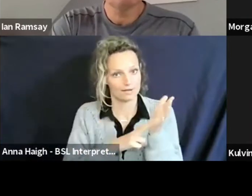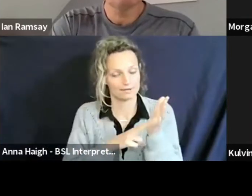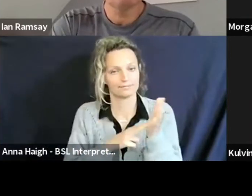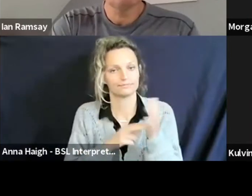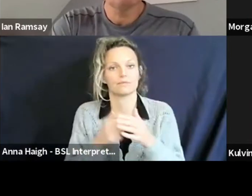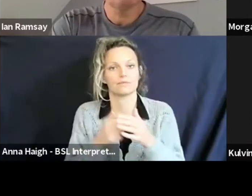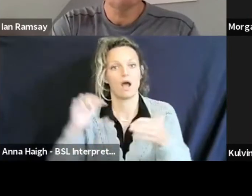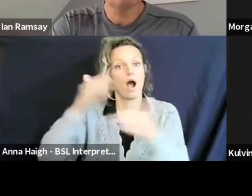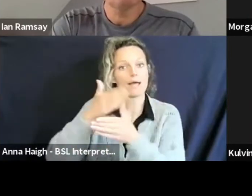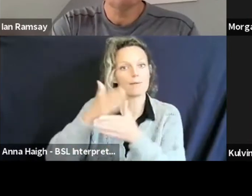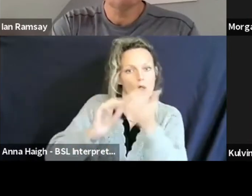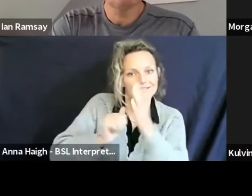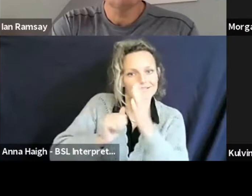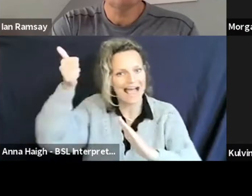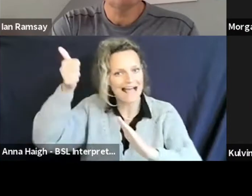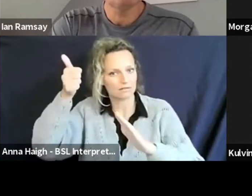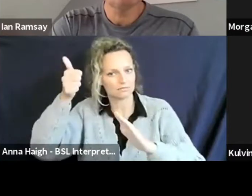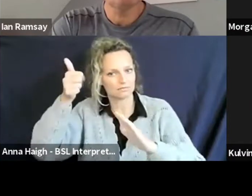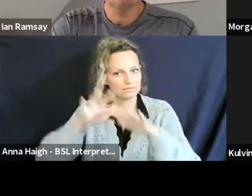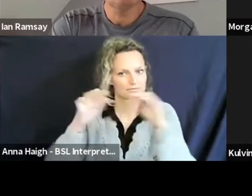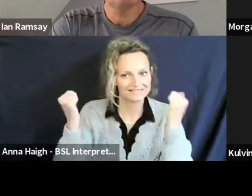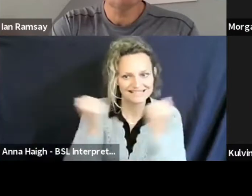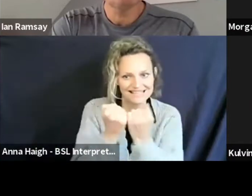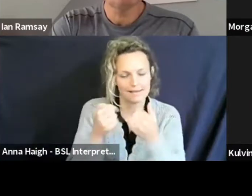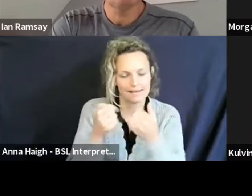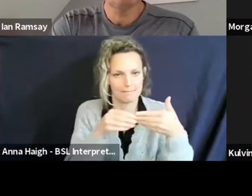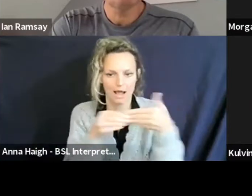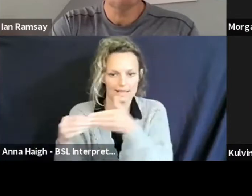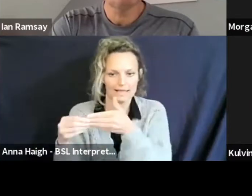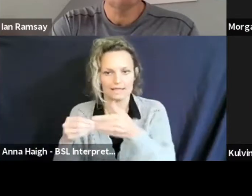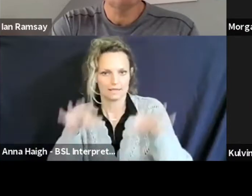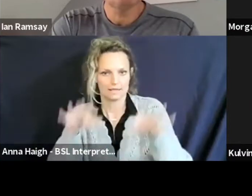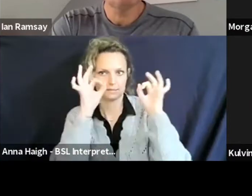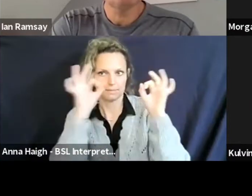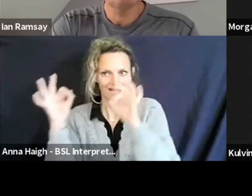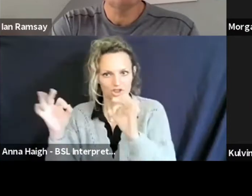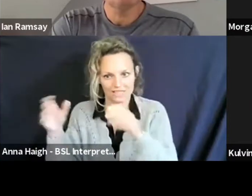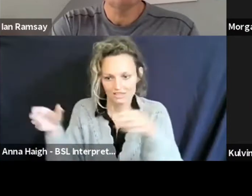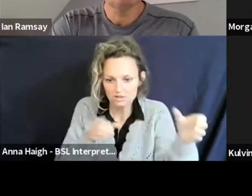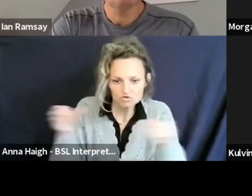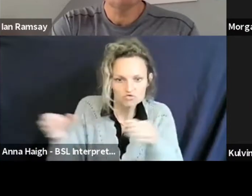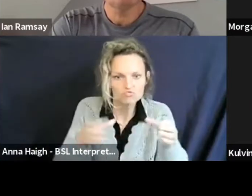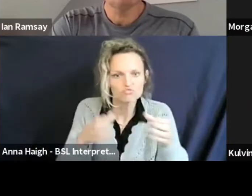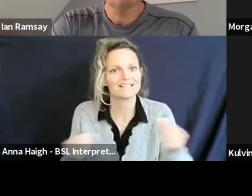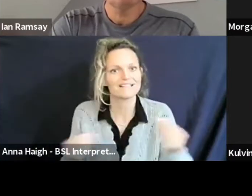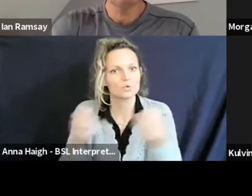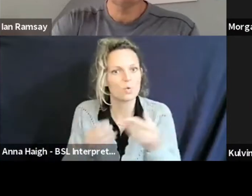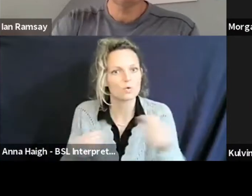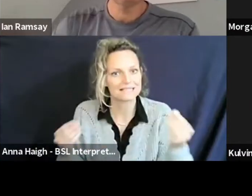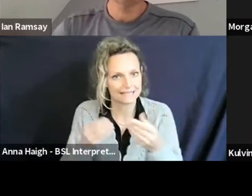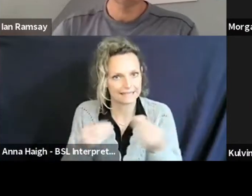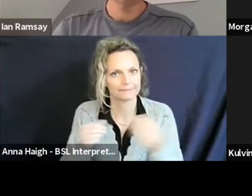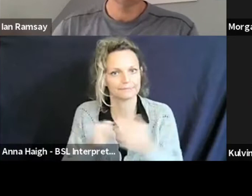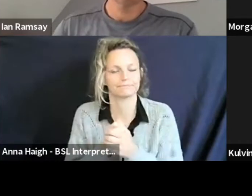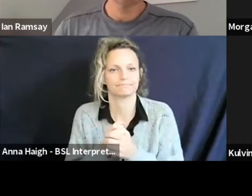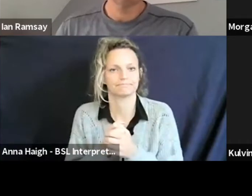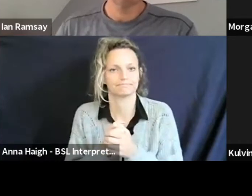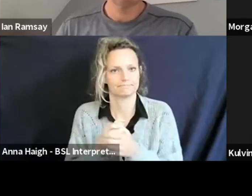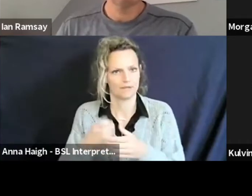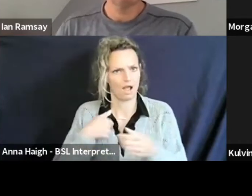Hello everyone, very nice to virtually meet you.